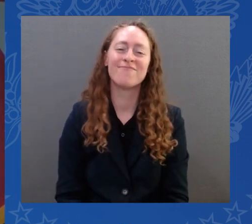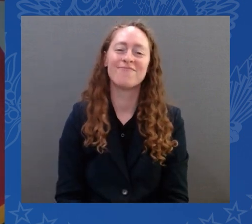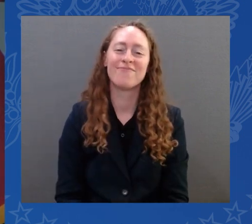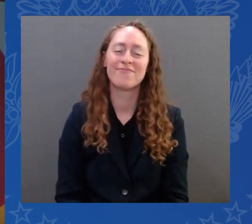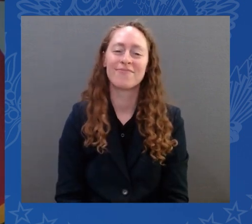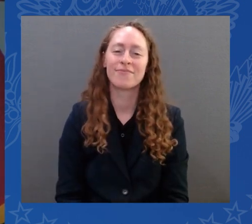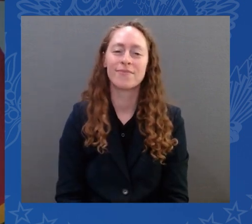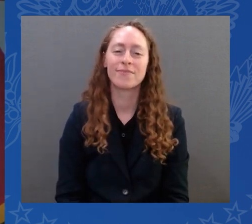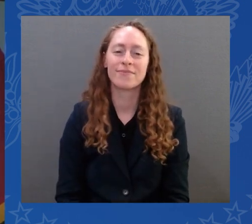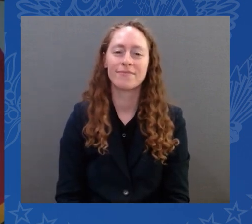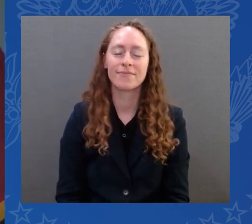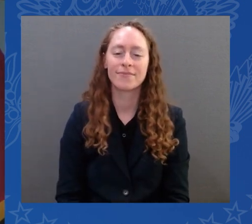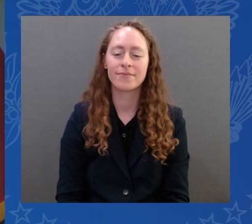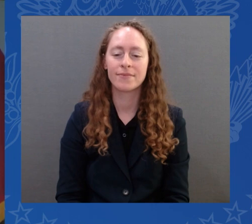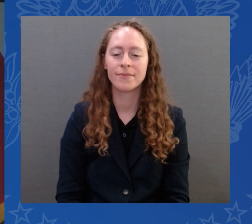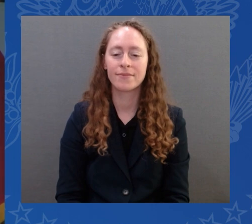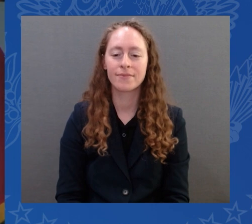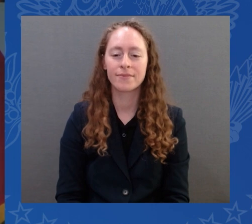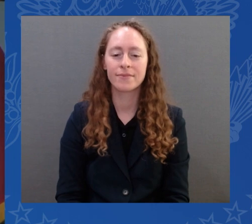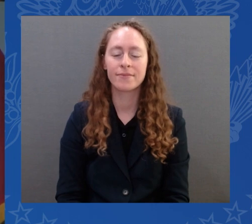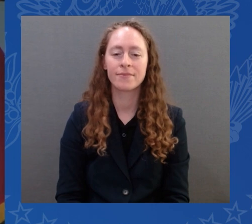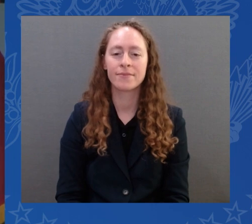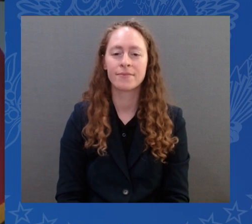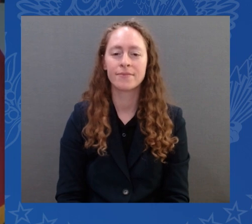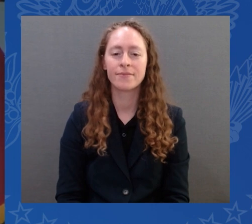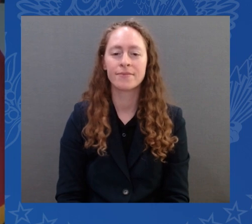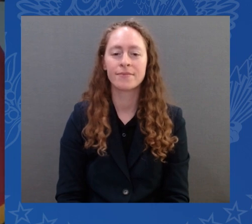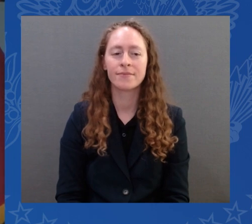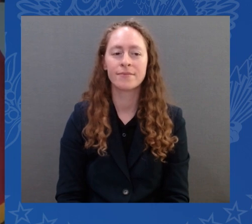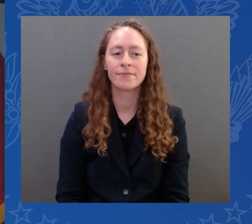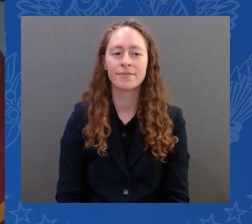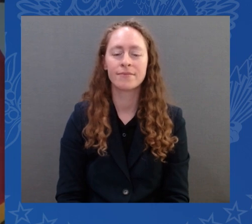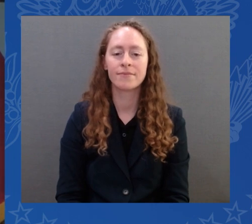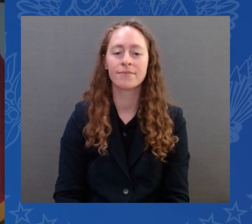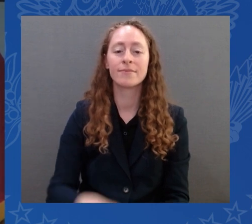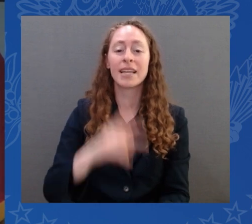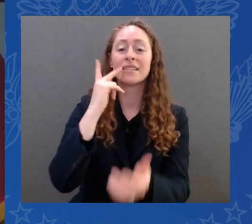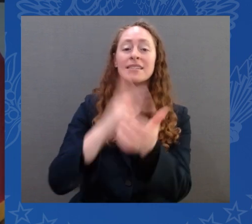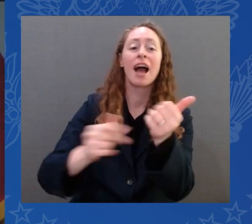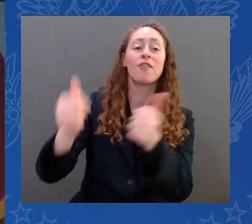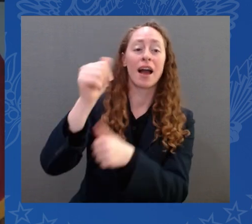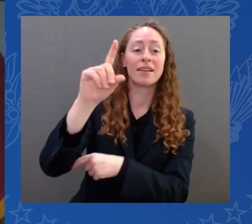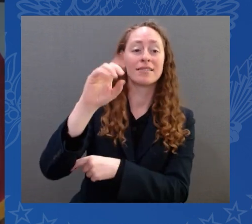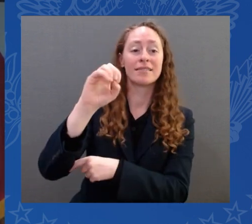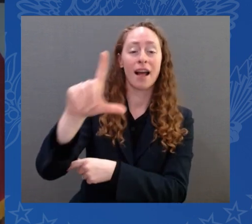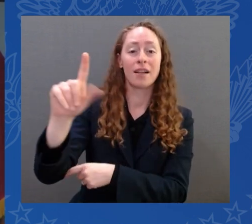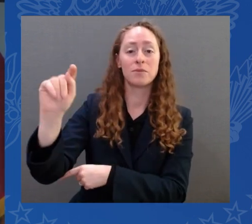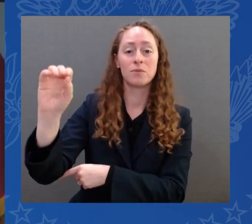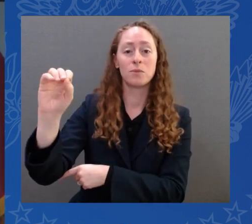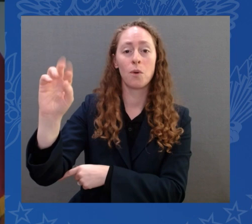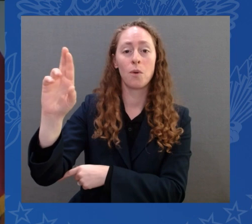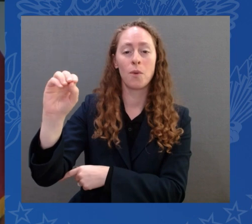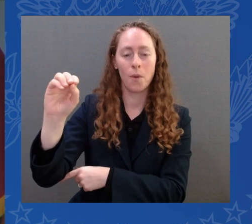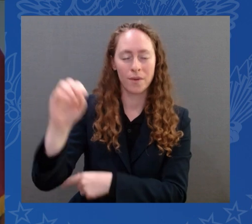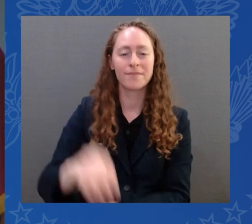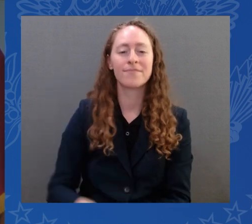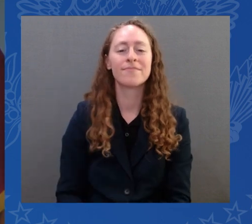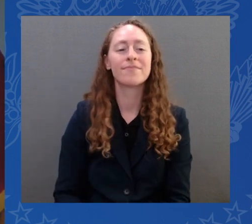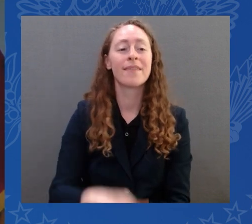And, Secretary Del Toro, Admiral Gilday, General Berger, you know better than anyone how important this --